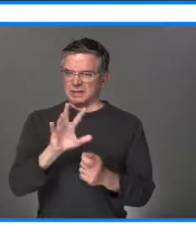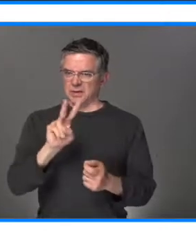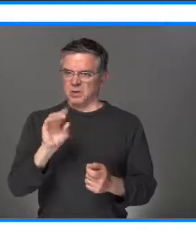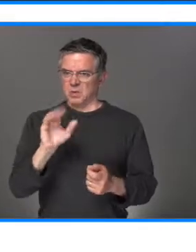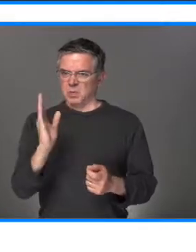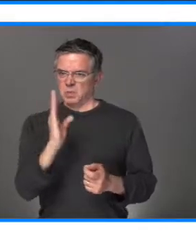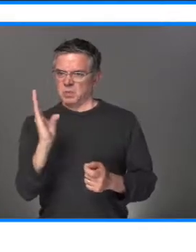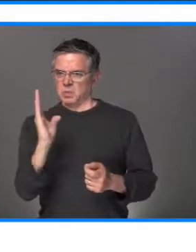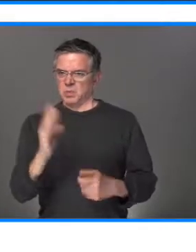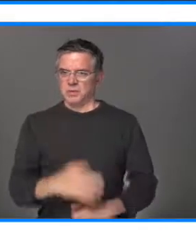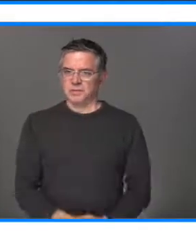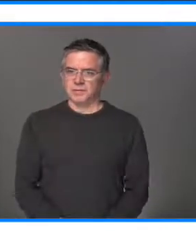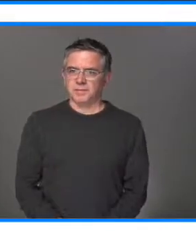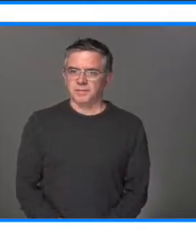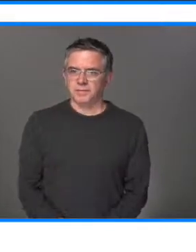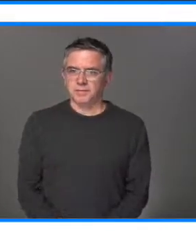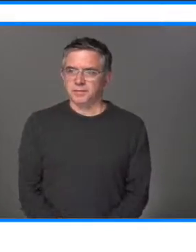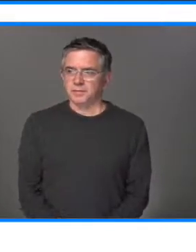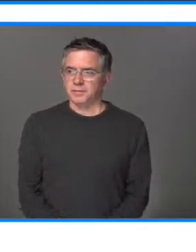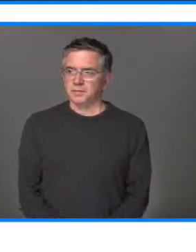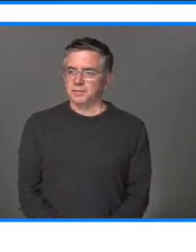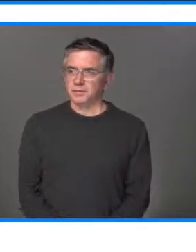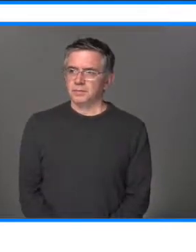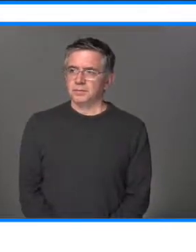having taken that first important step.